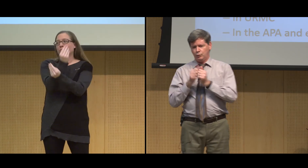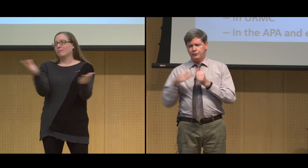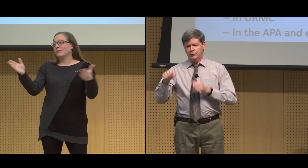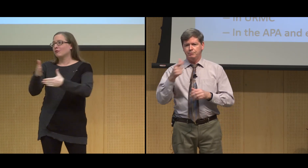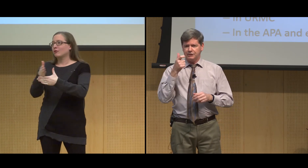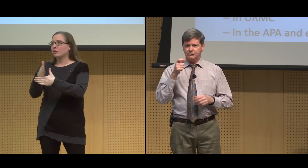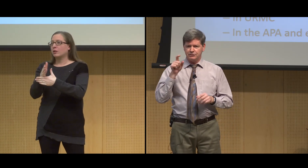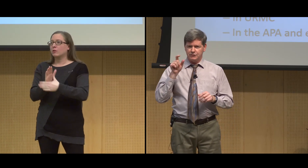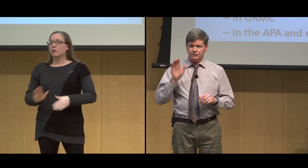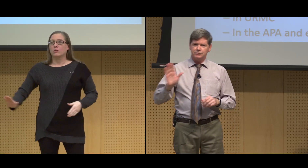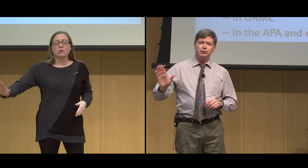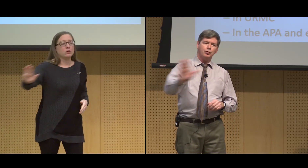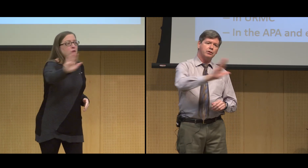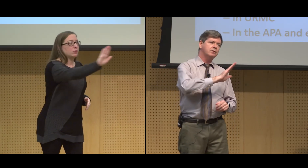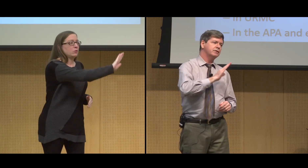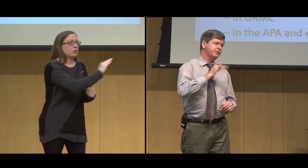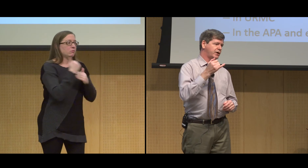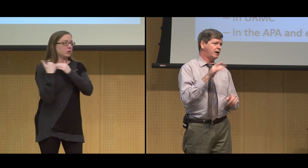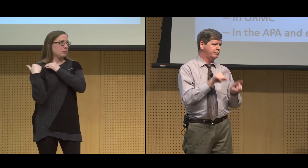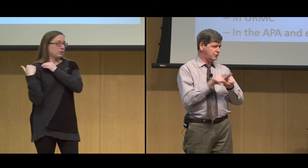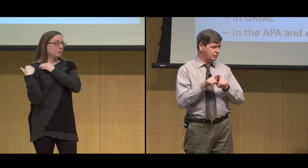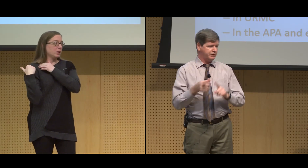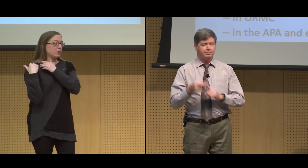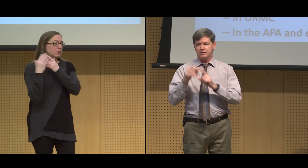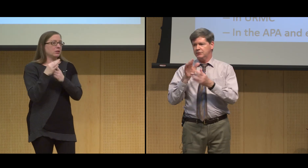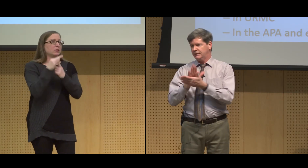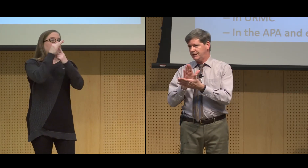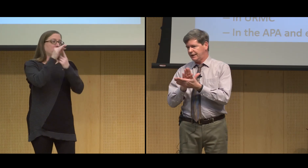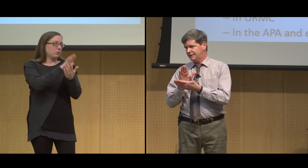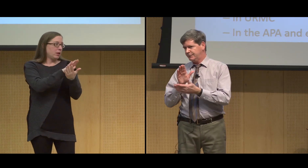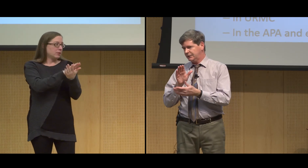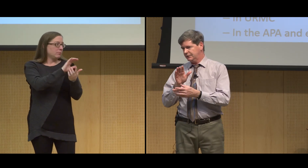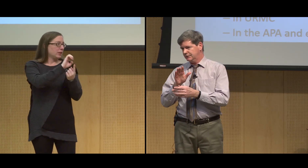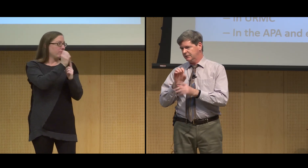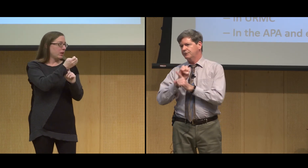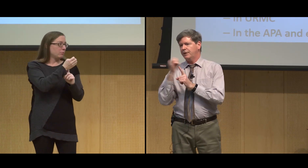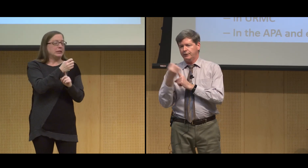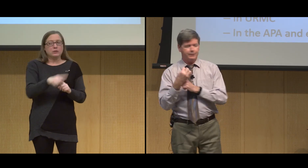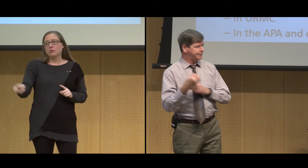because it's your job, too, especially in an academic environment.